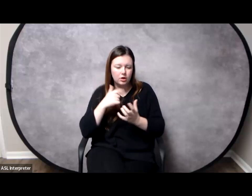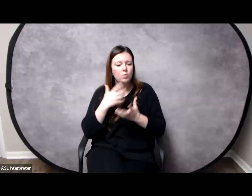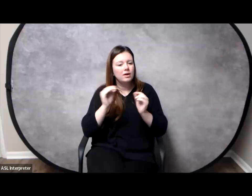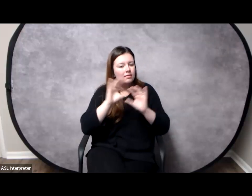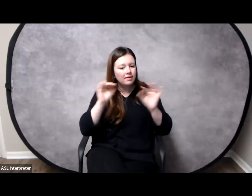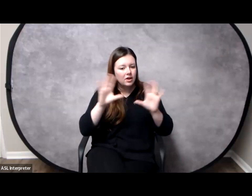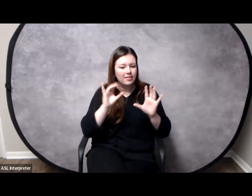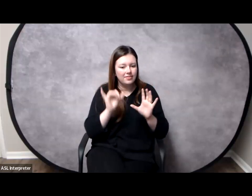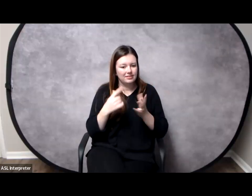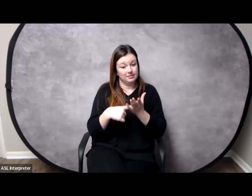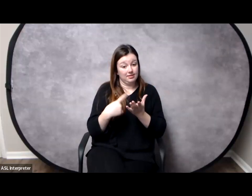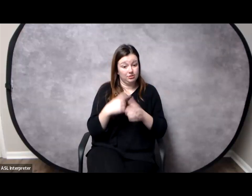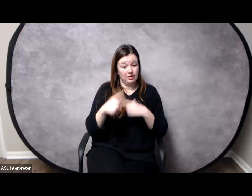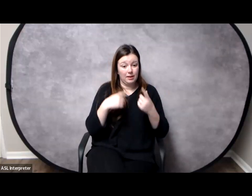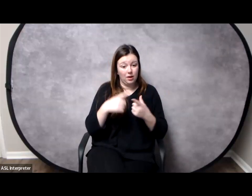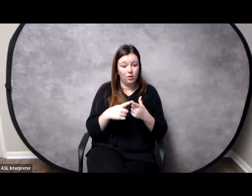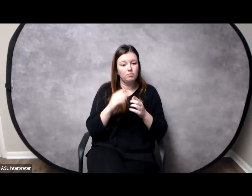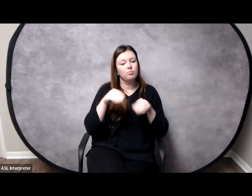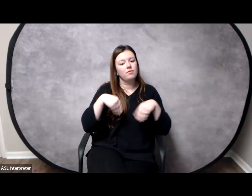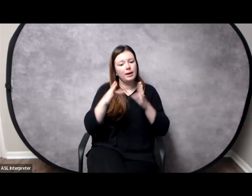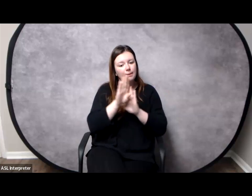home and community based services are funded.